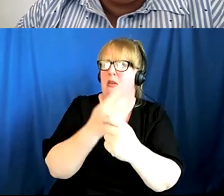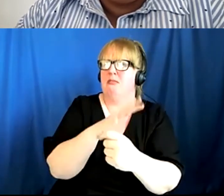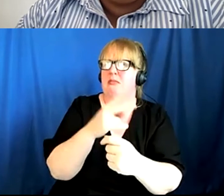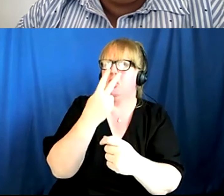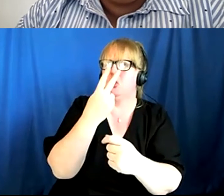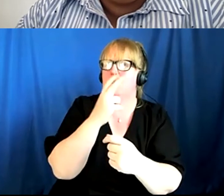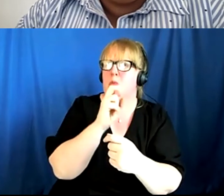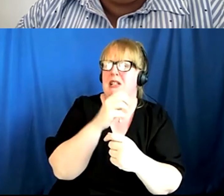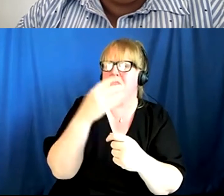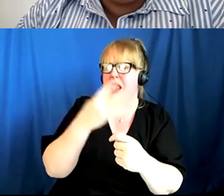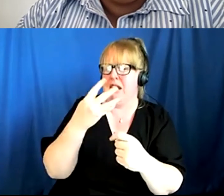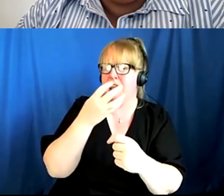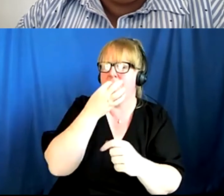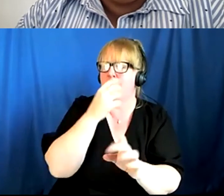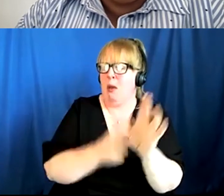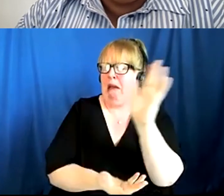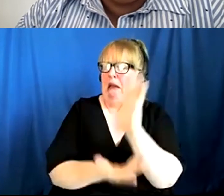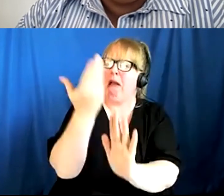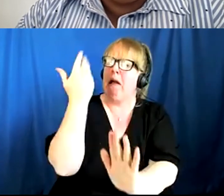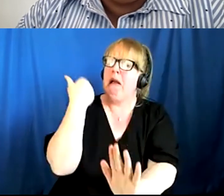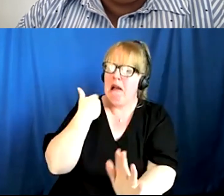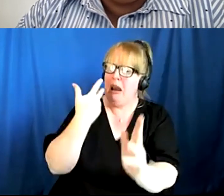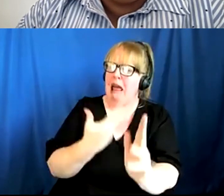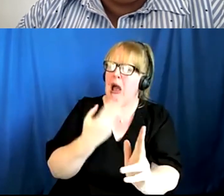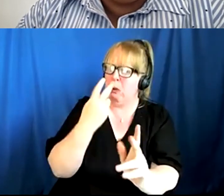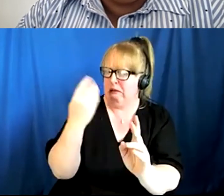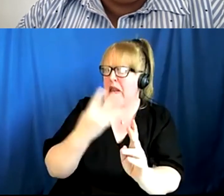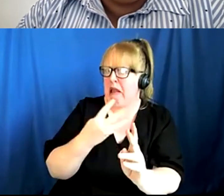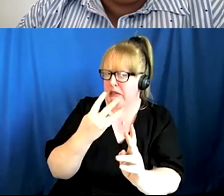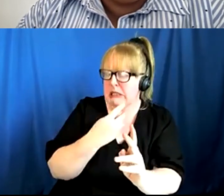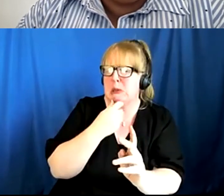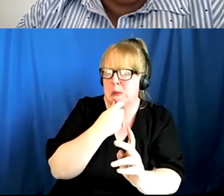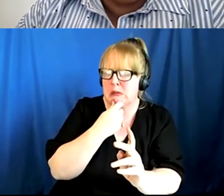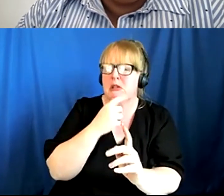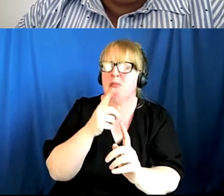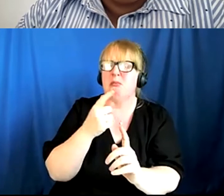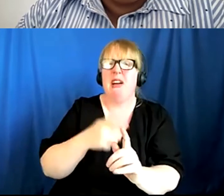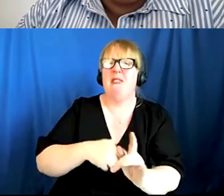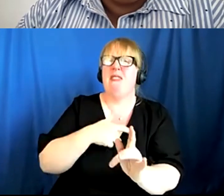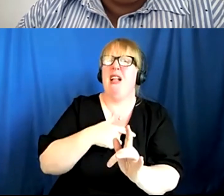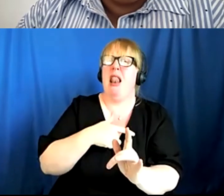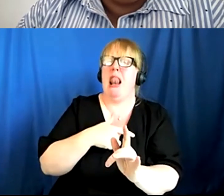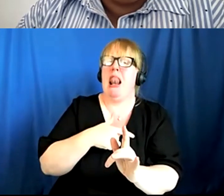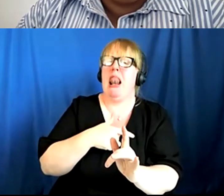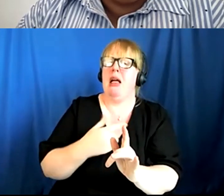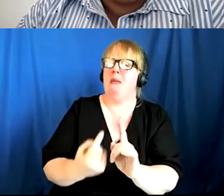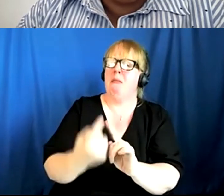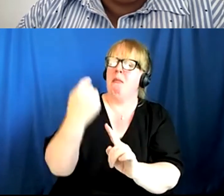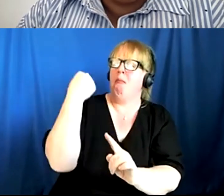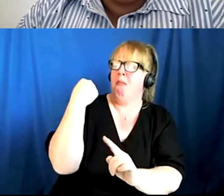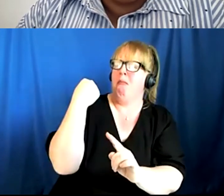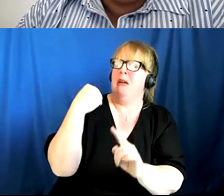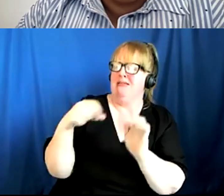So that's few years, a few years back, I think at that time, it was already quite difficult to make,